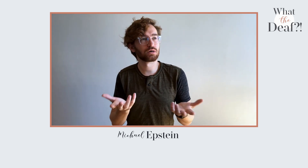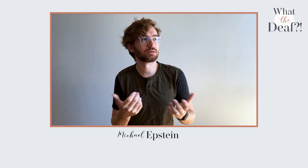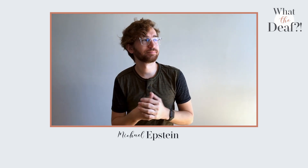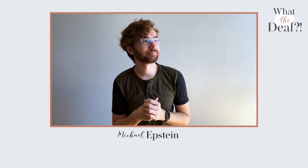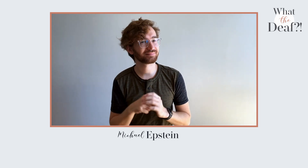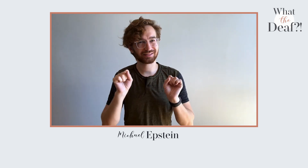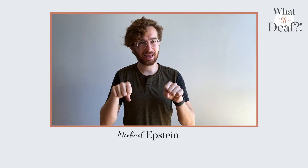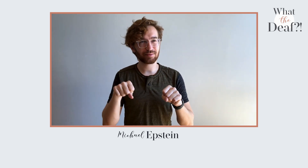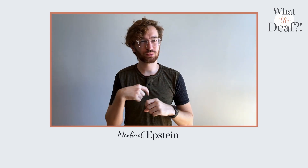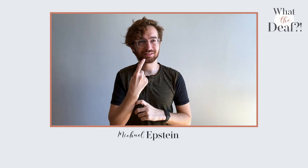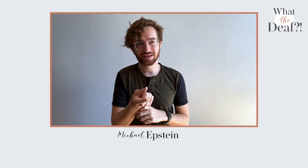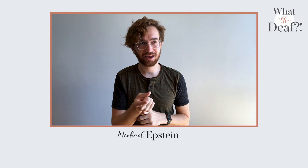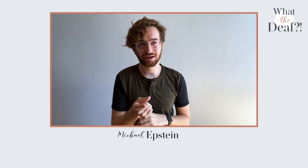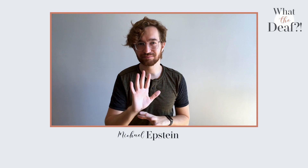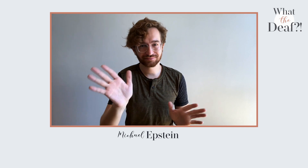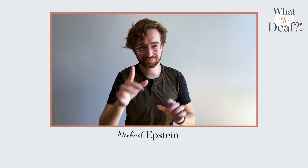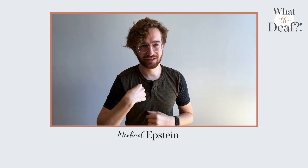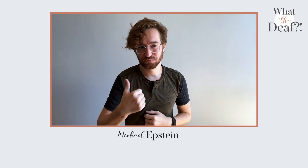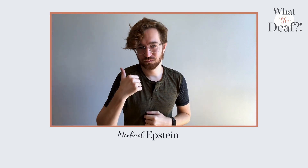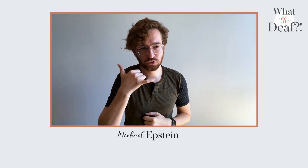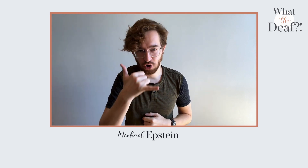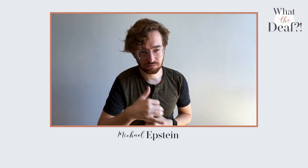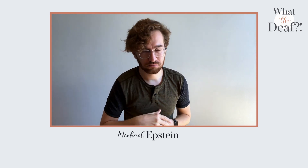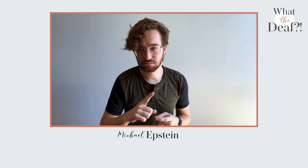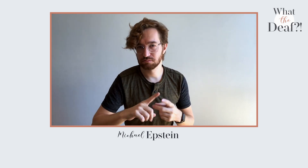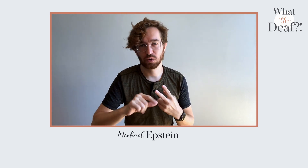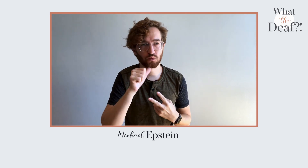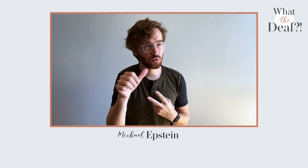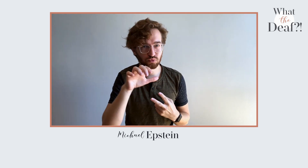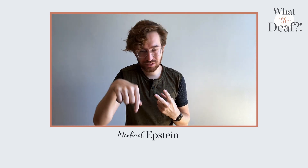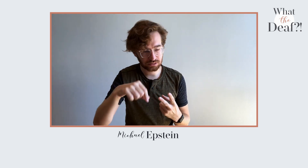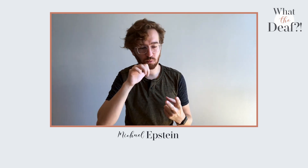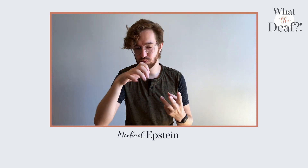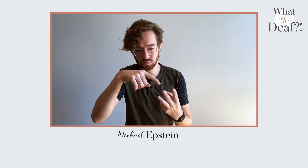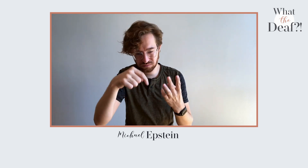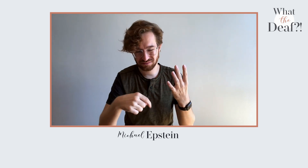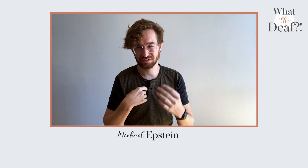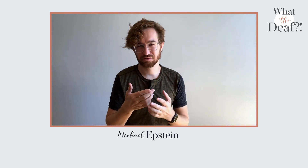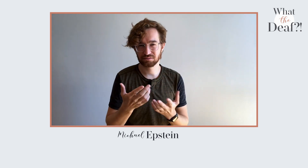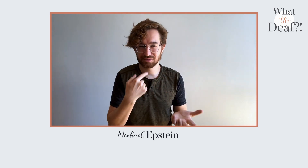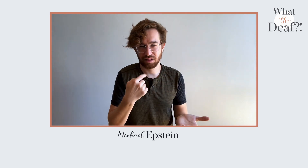I feel capable and able to say, "No, I'm not going to take a phone call. I'm not going to do this, that or the other.